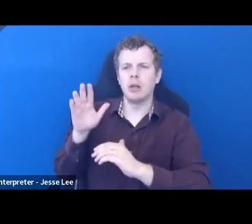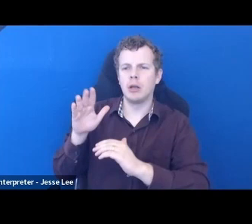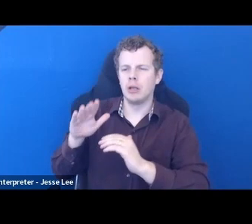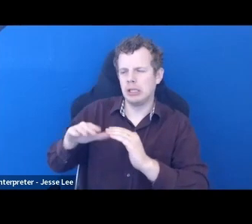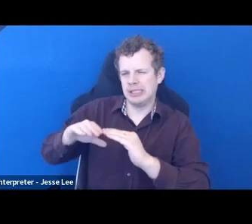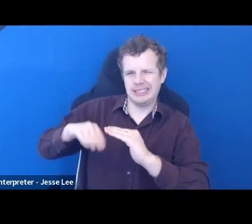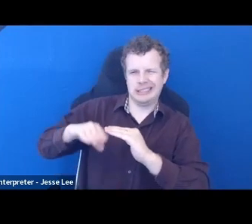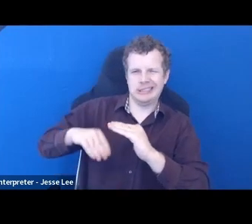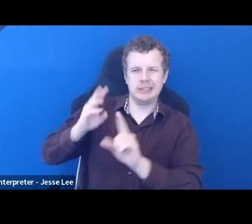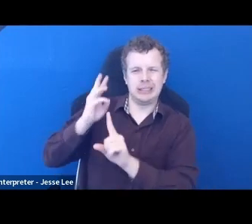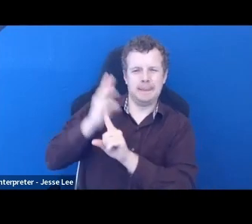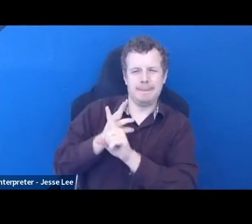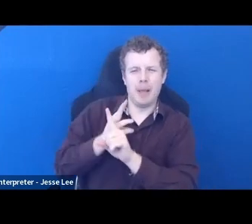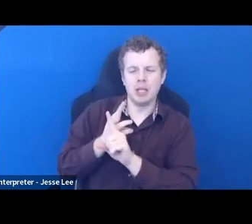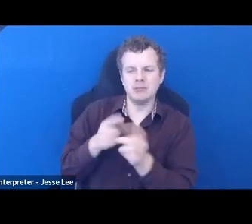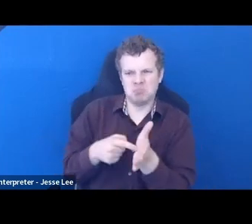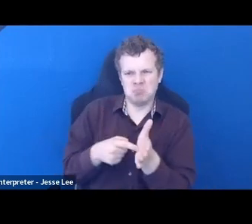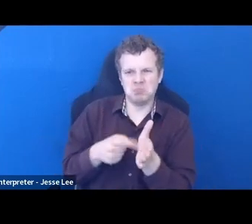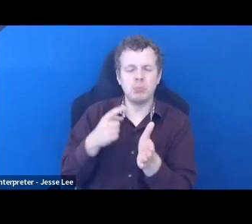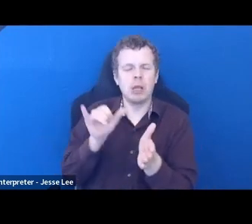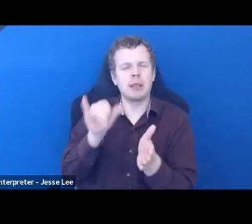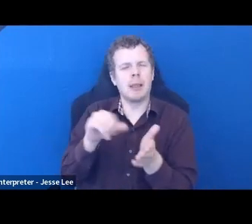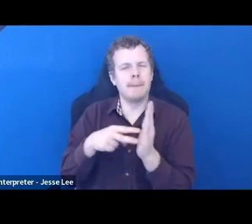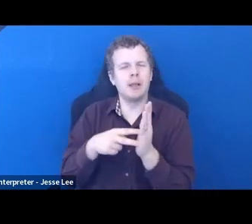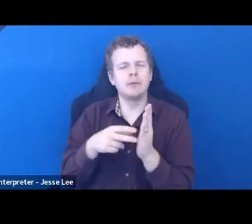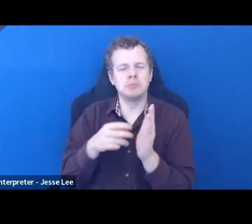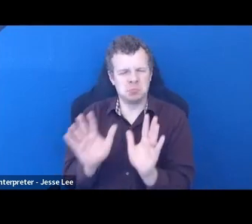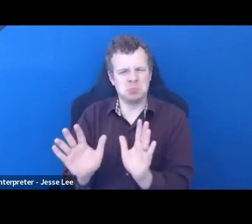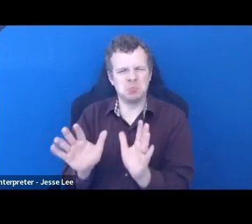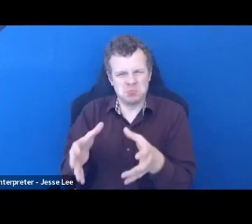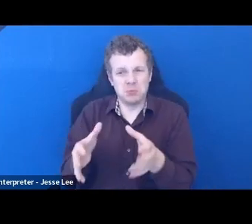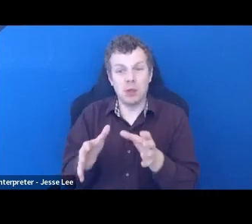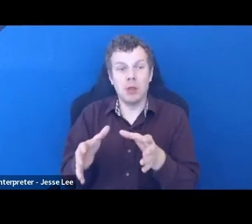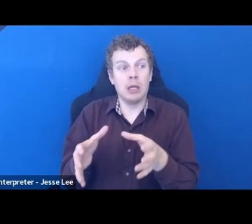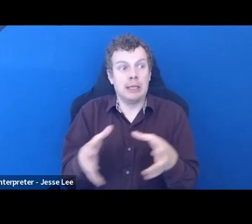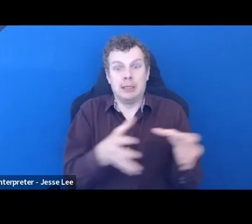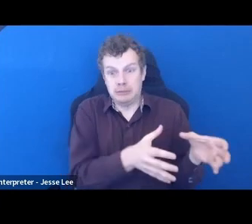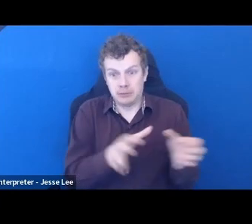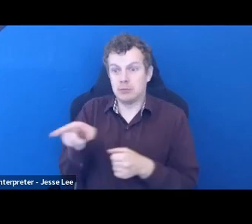We don't have those data to guide us for - the case of unilateral hearing loss